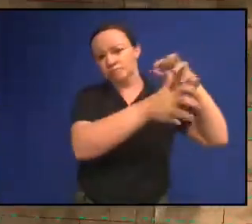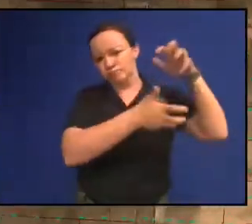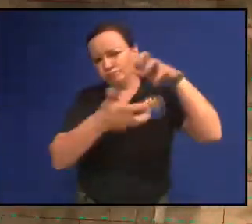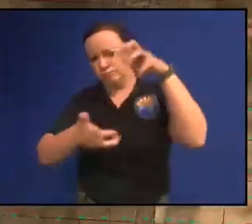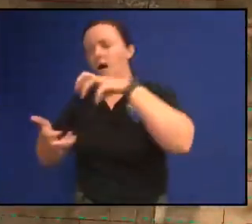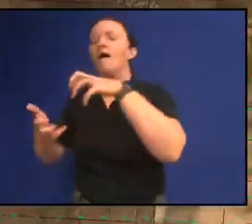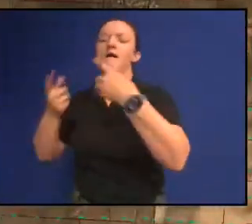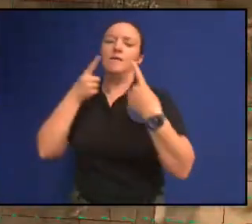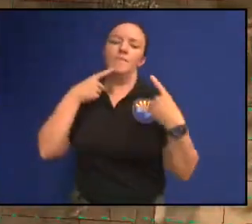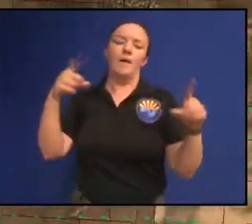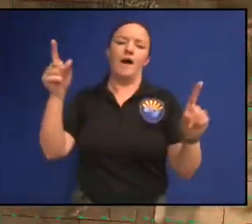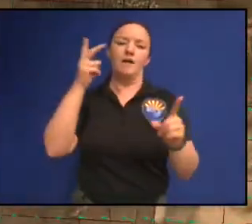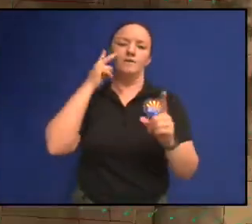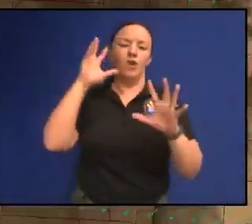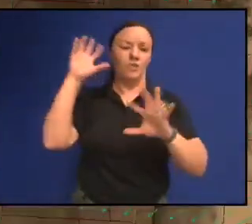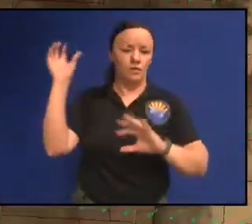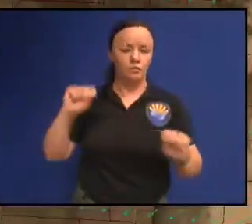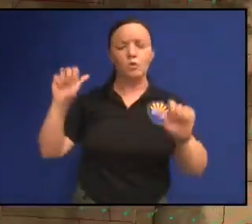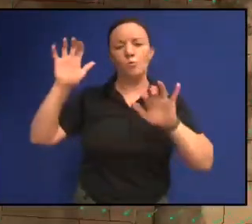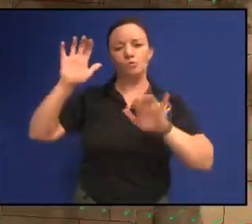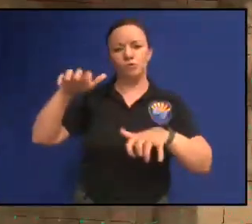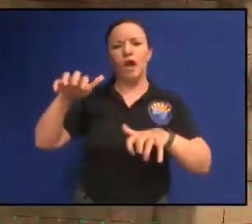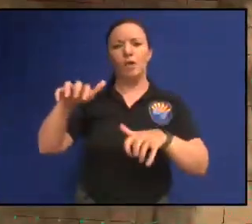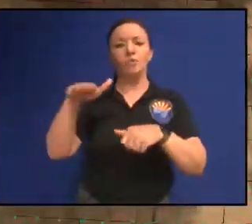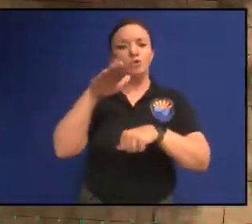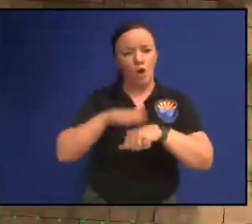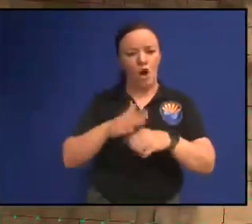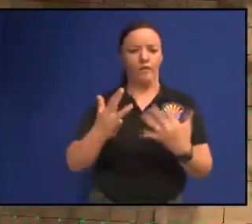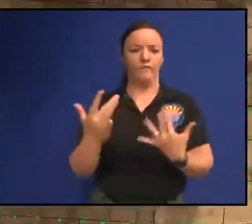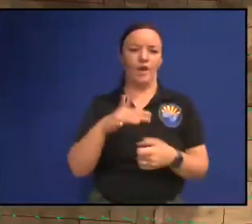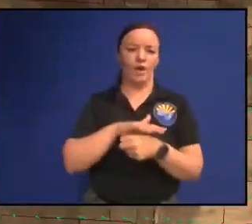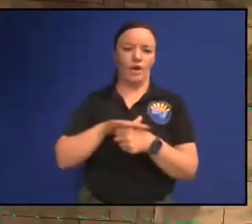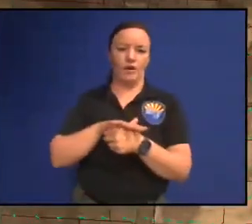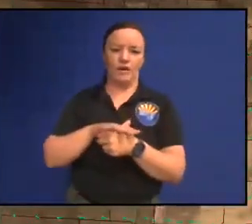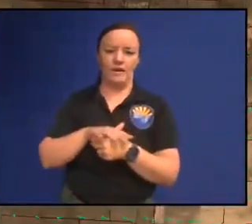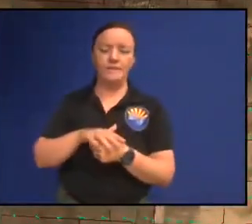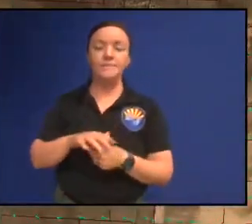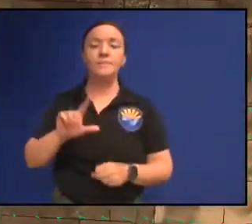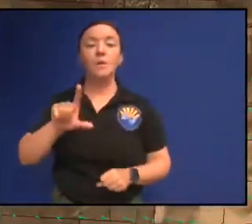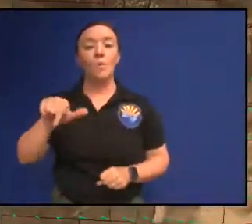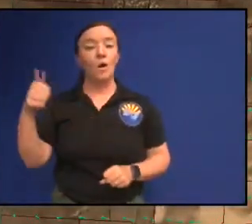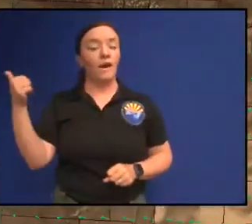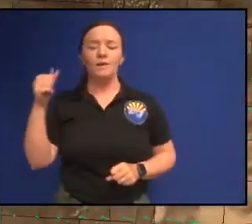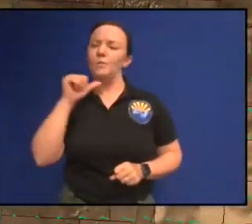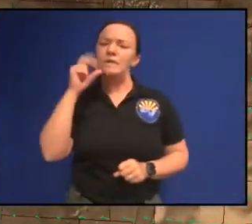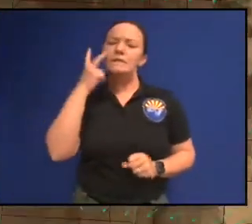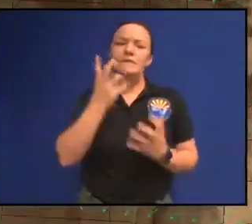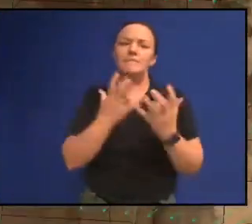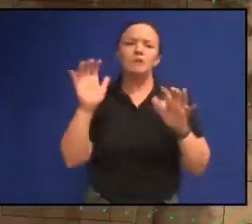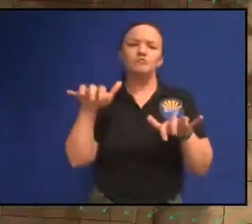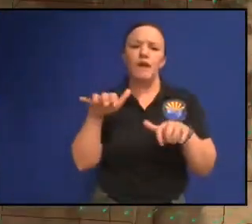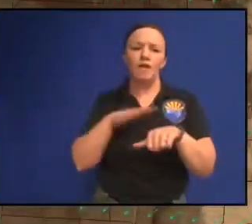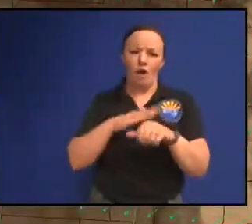AND WHAT ELSE IT DID FOR US, EVEN THOUGH WE DIDN'T SEE A LOT OF RAIN OVER THE FIRE, IT BROUGHT UP THE RELATIVE